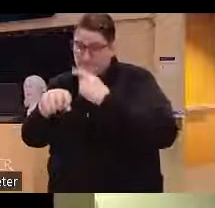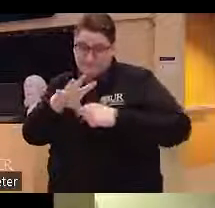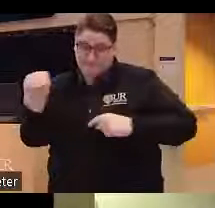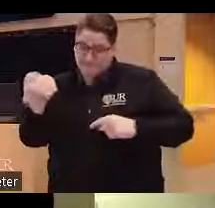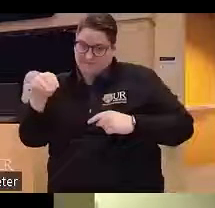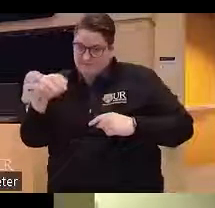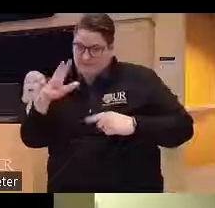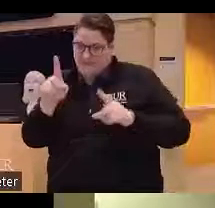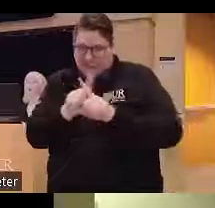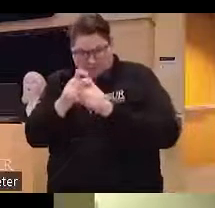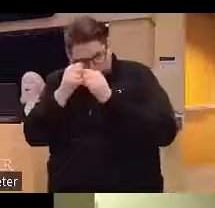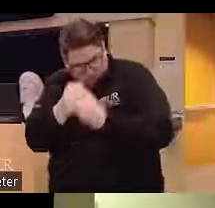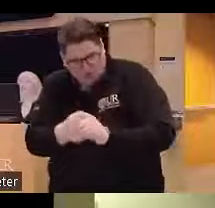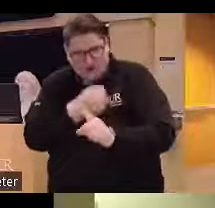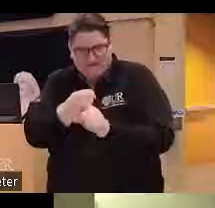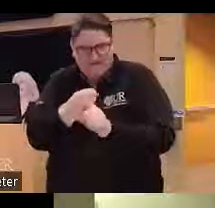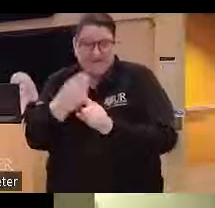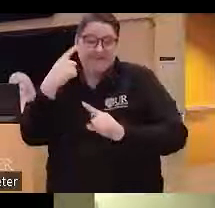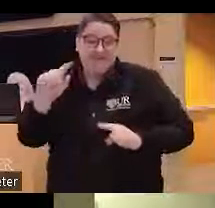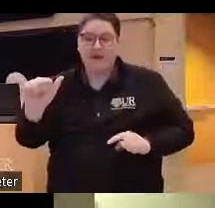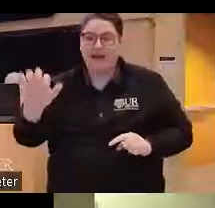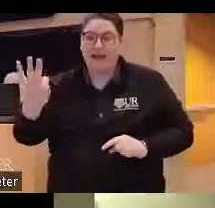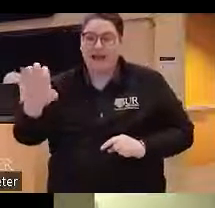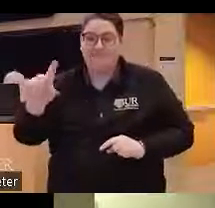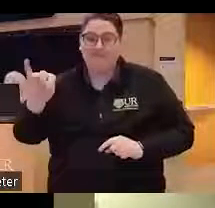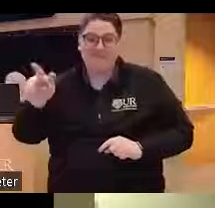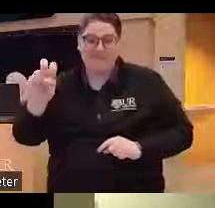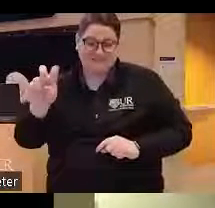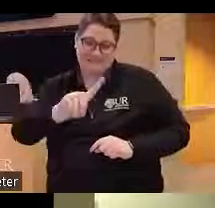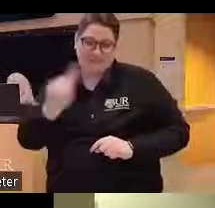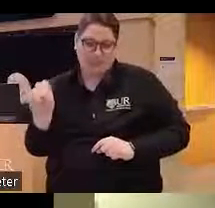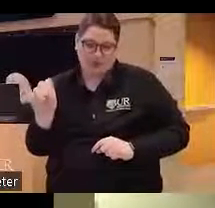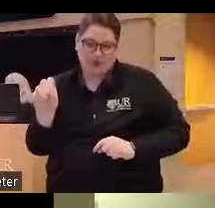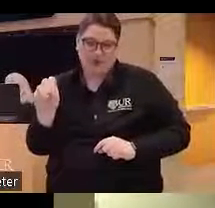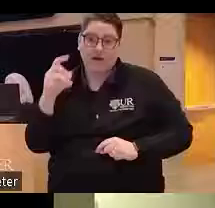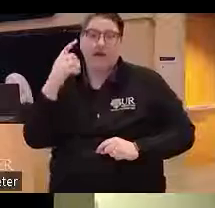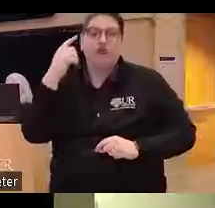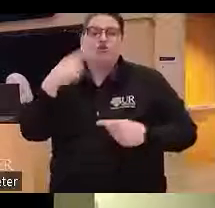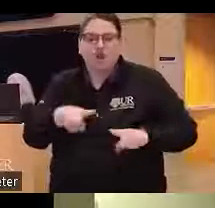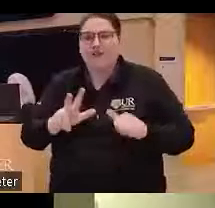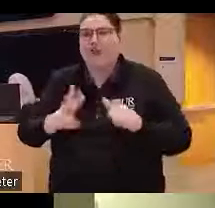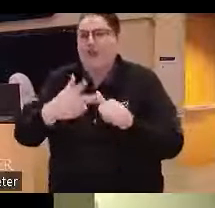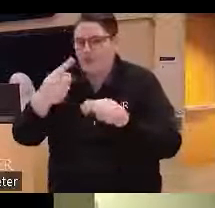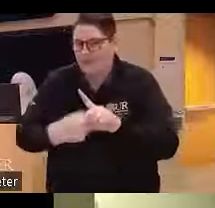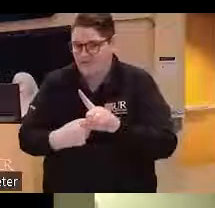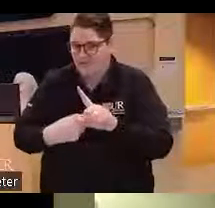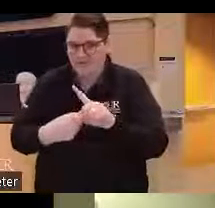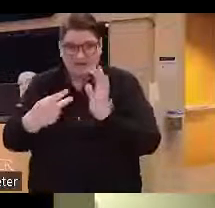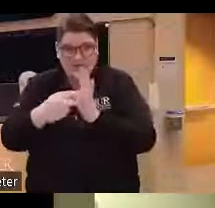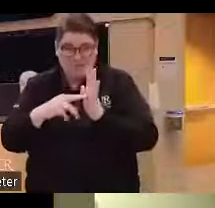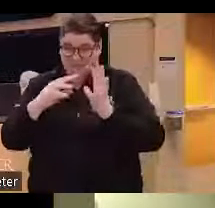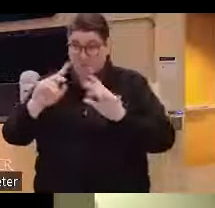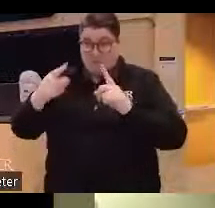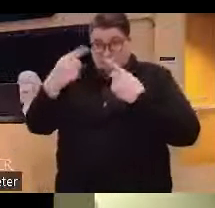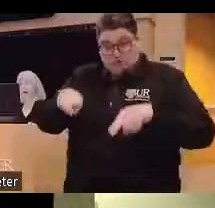effect um for affective disorders for the the third month so we have these critical periods